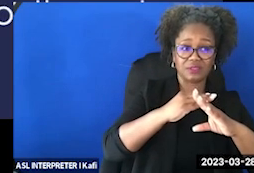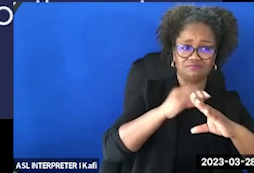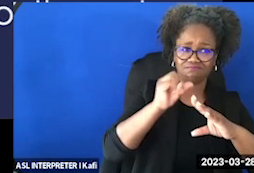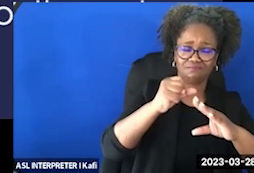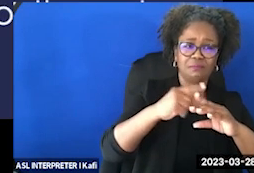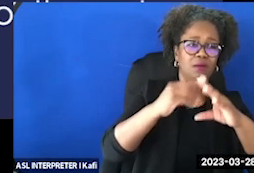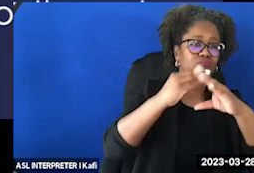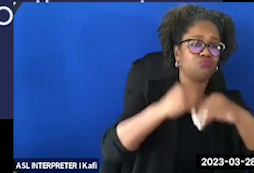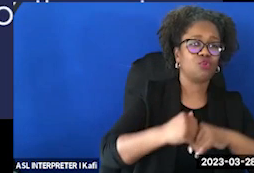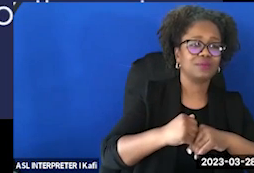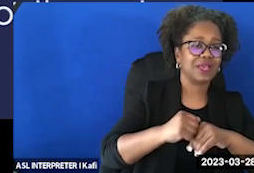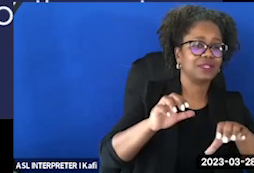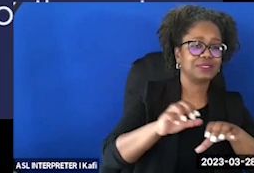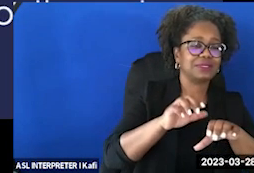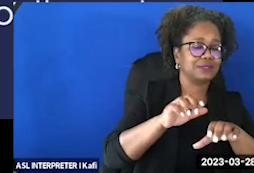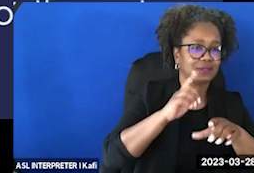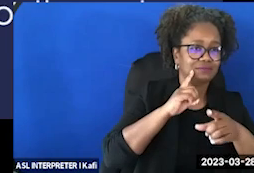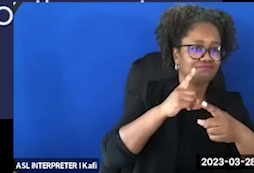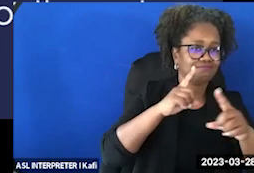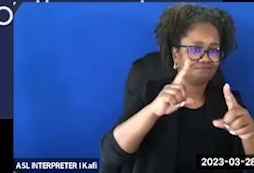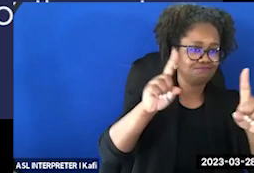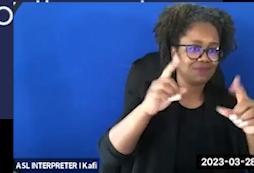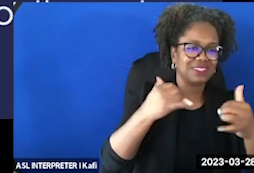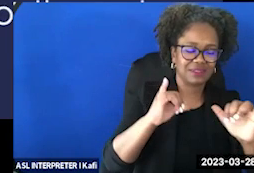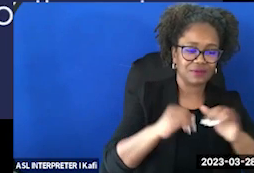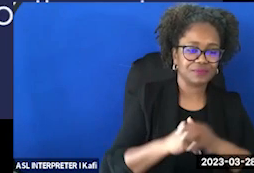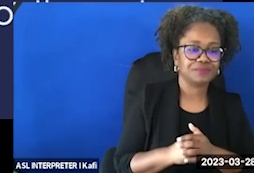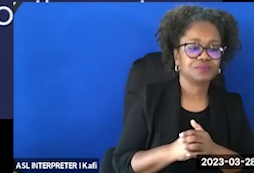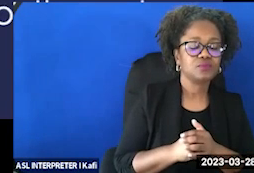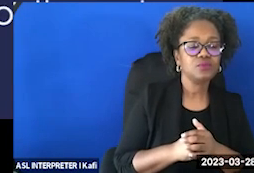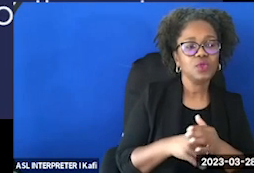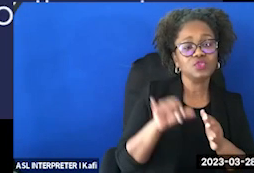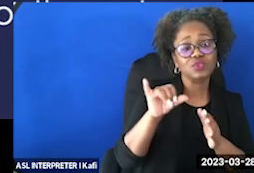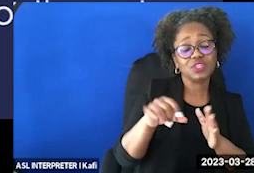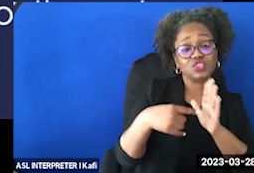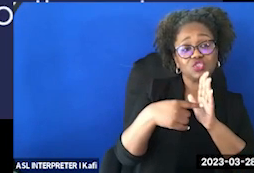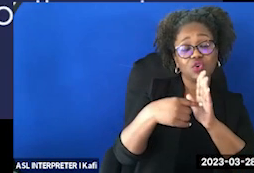Debbie Stine, Science & Technology Policy Academy: again are not just from the government. Debbie Stine, Science & Technology Policy Academy: but universities. Right? So it was all these universities